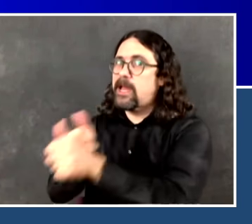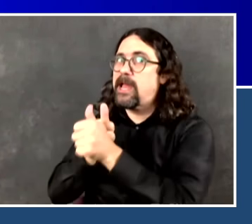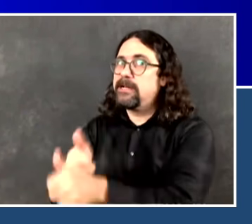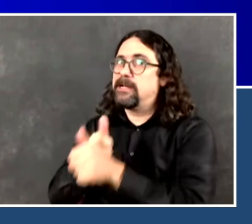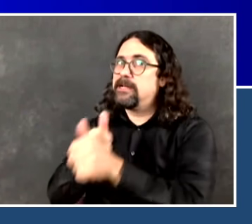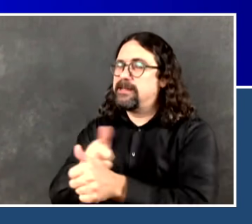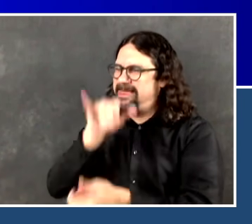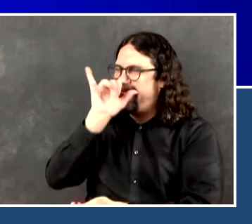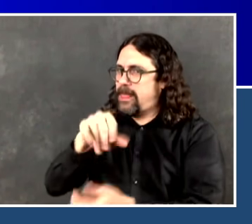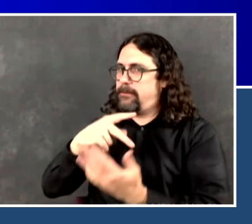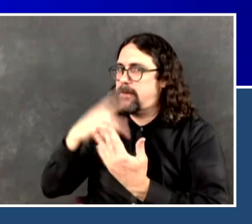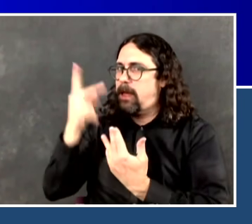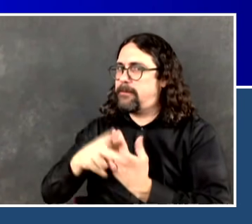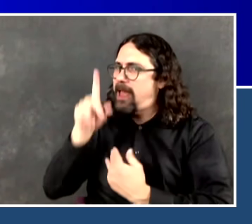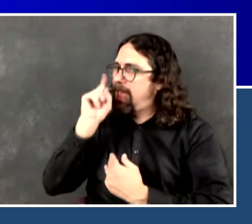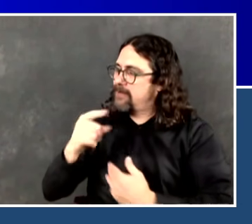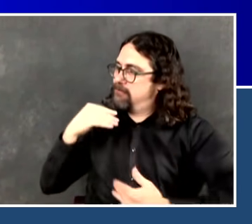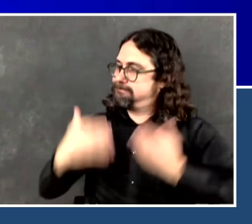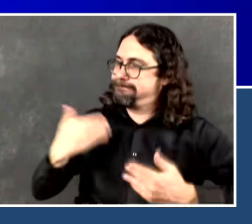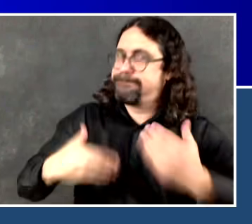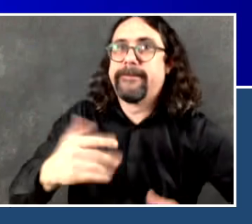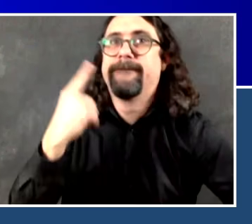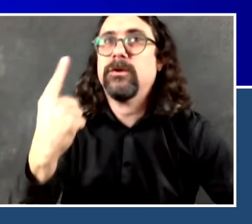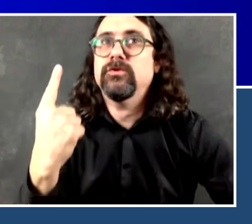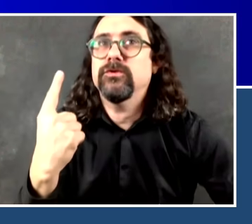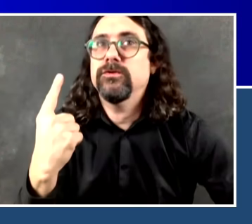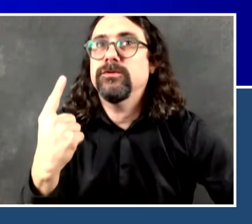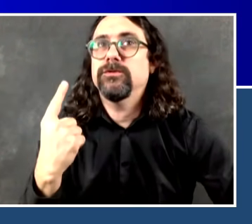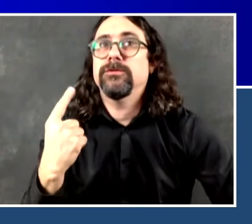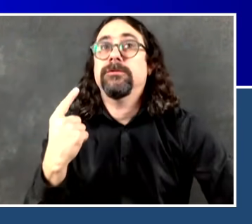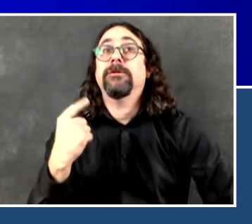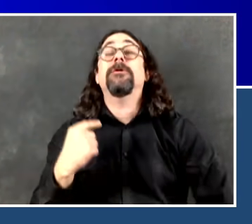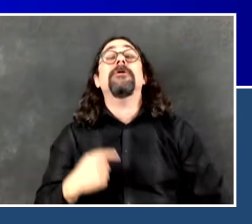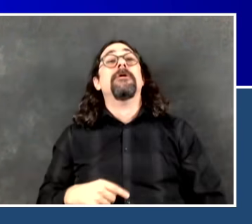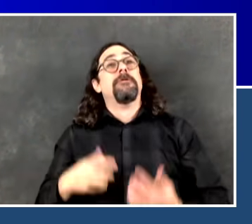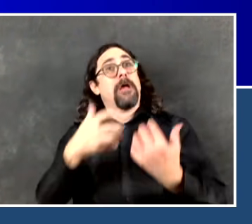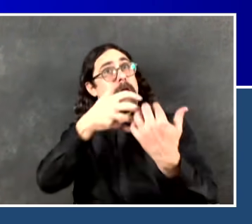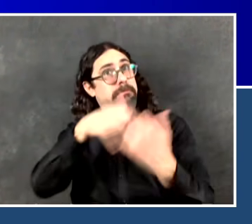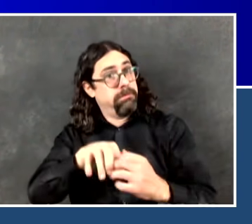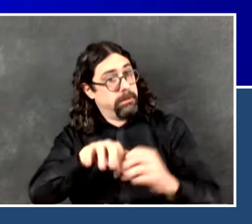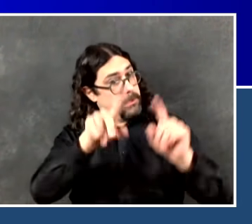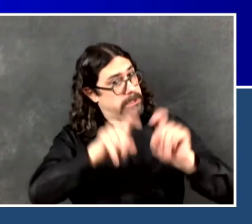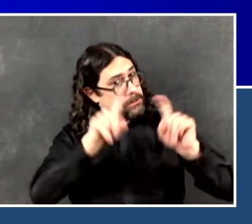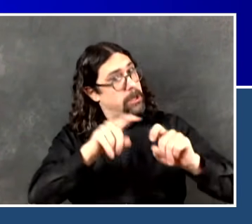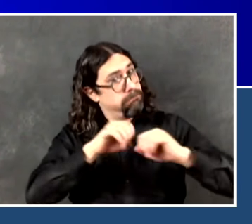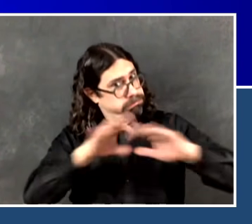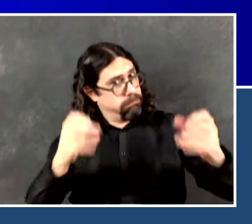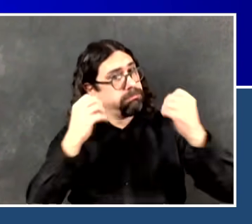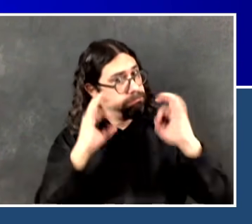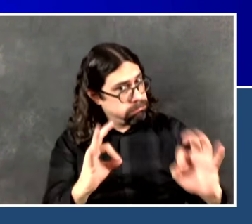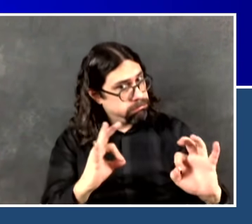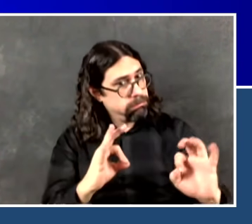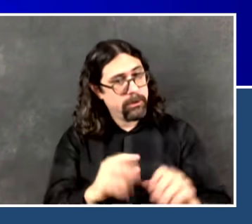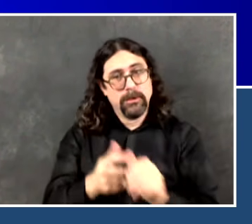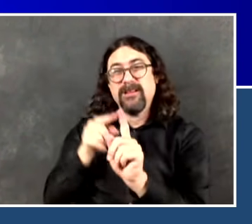IN NEW YORKERS AS POSSIBLE. ISOLATE PEOPLE THAT NEED TO BE ISOLATED. THOSE STRANDS NEED TO COME TOGETHER AND WE'RE PREPAINRG